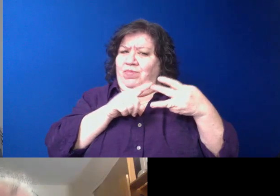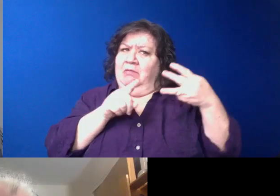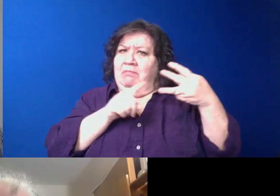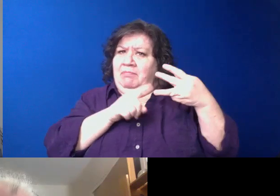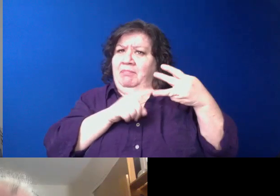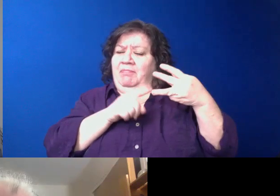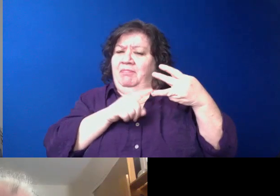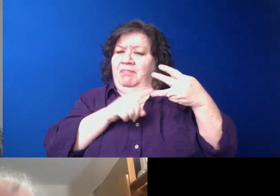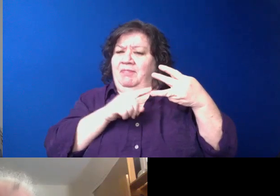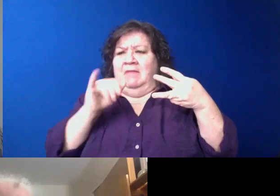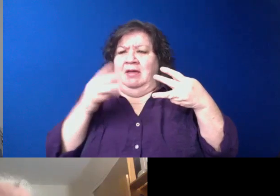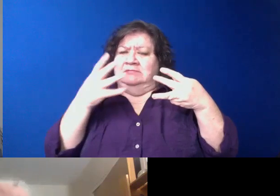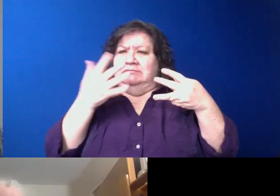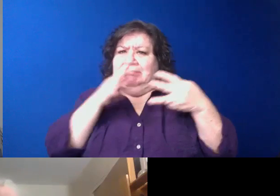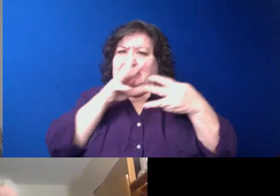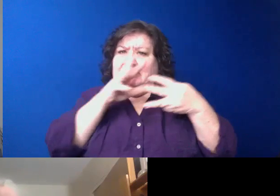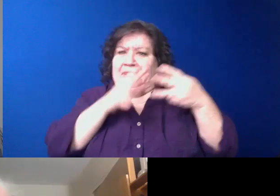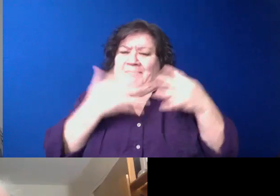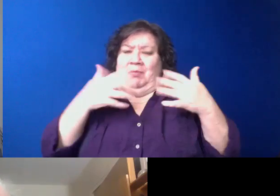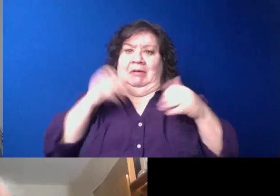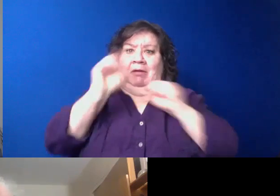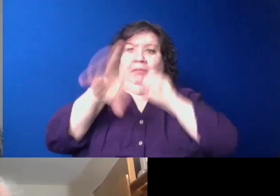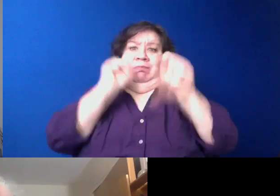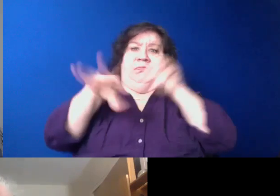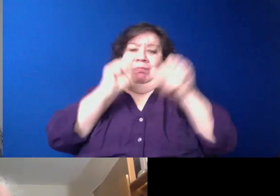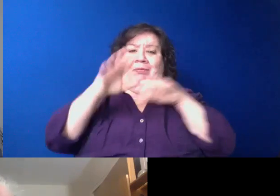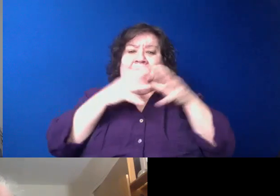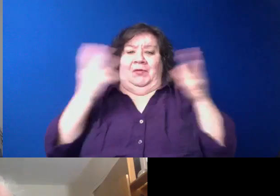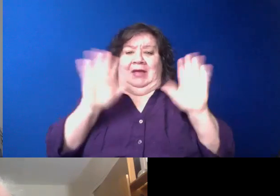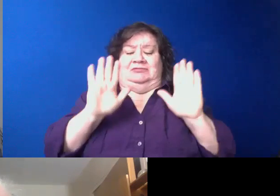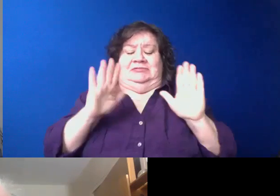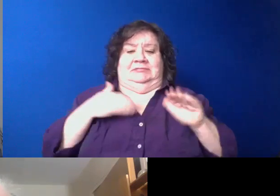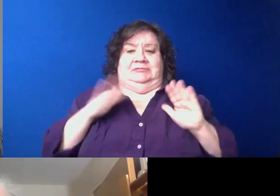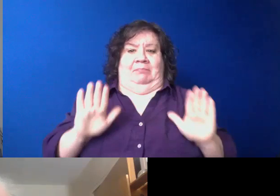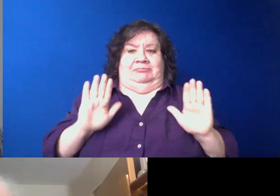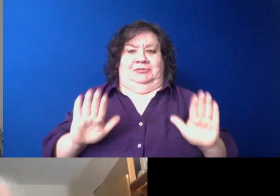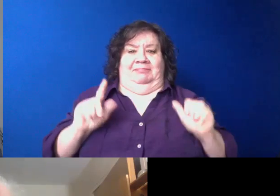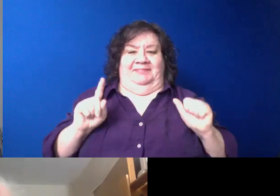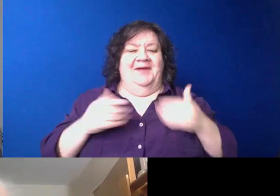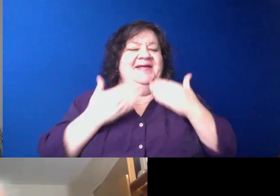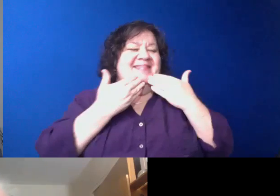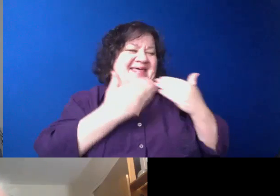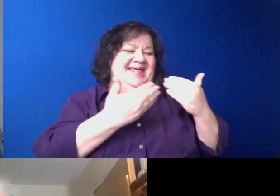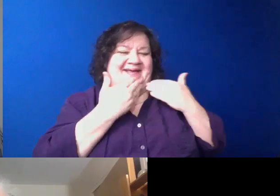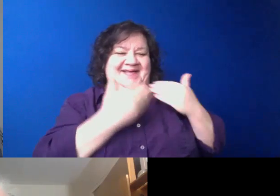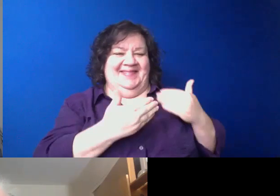journey quickly to uh what is what is going on so um i just wanted to for example mention